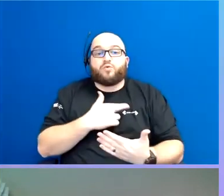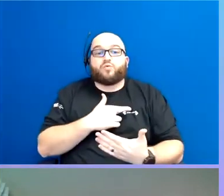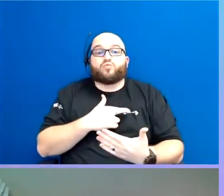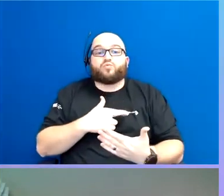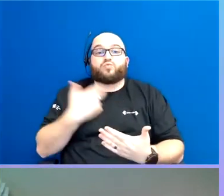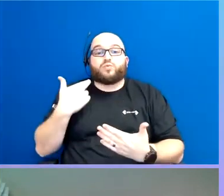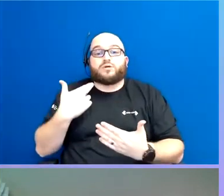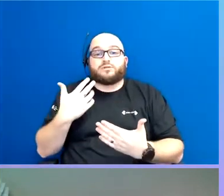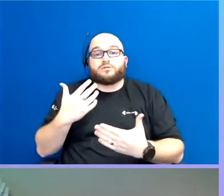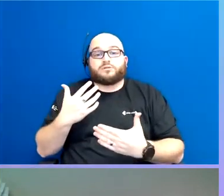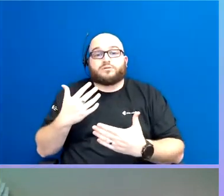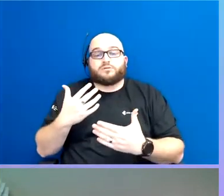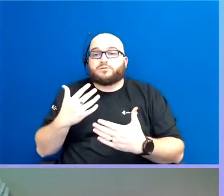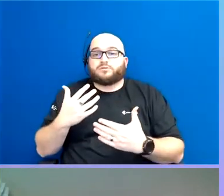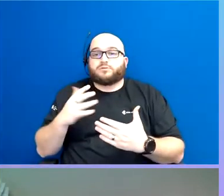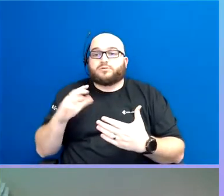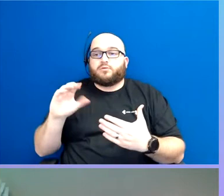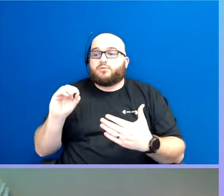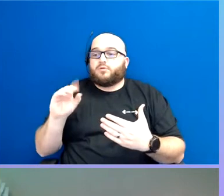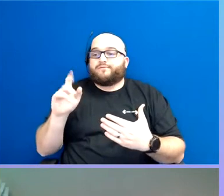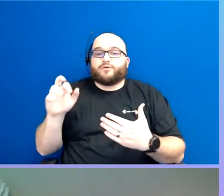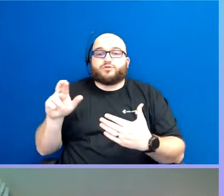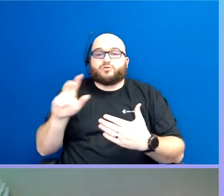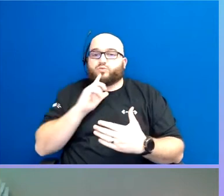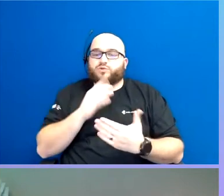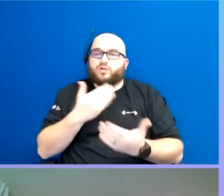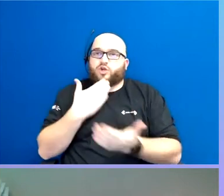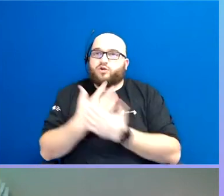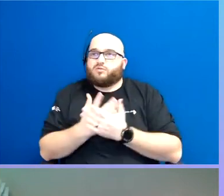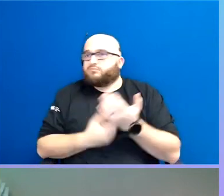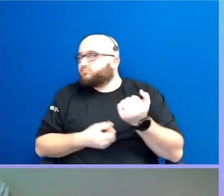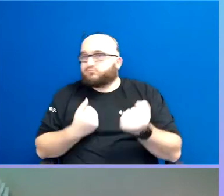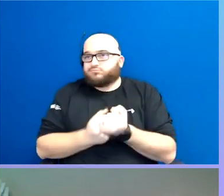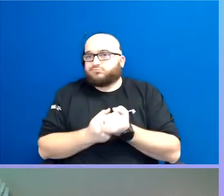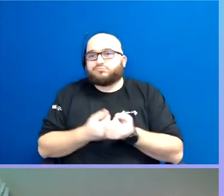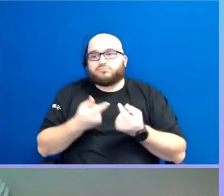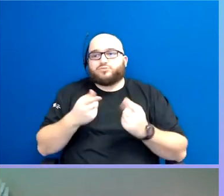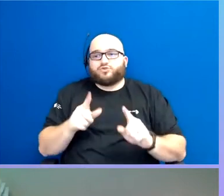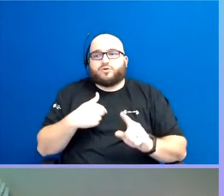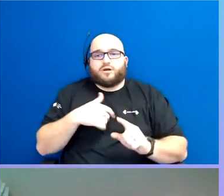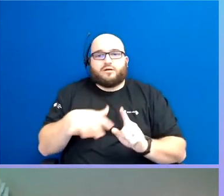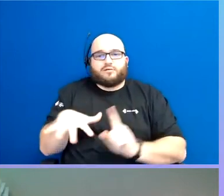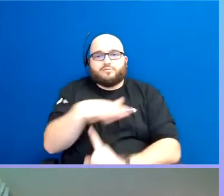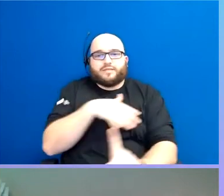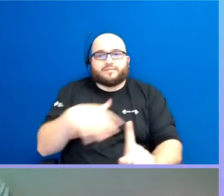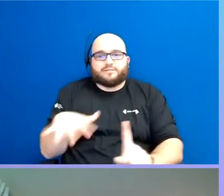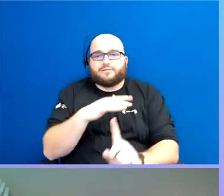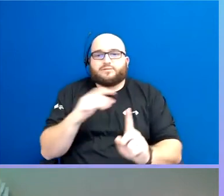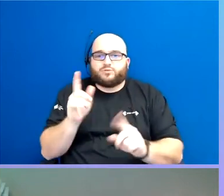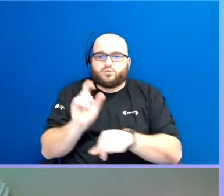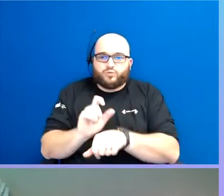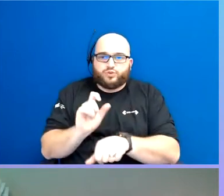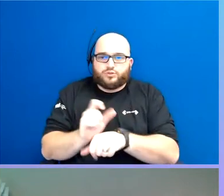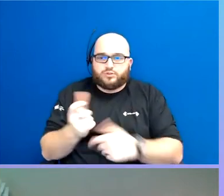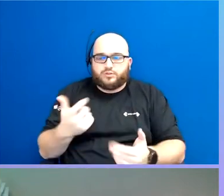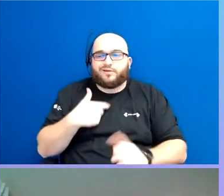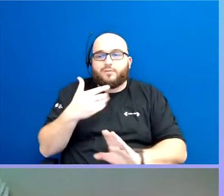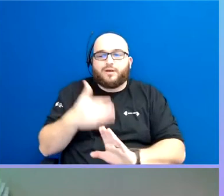key, strong allies in the space.